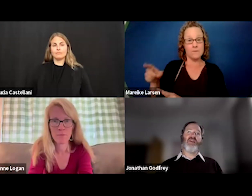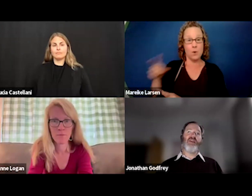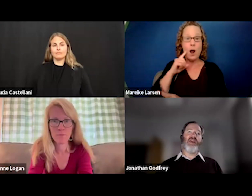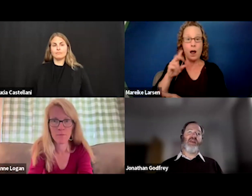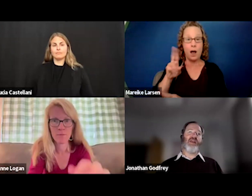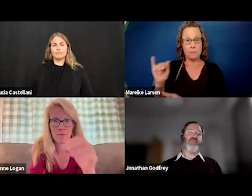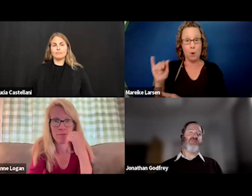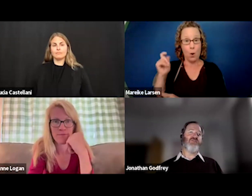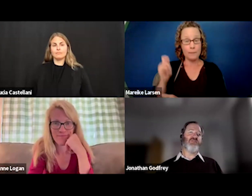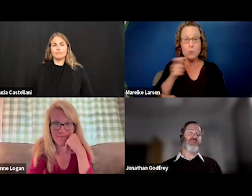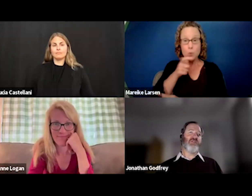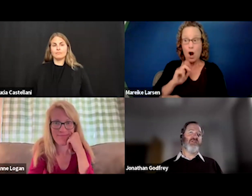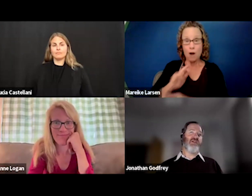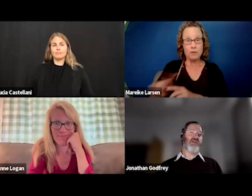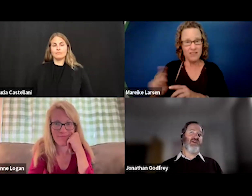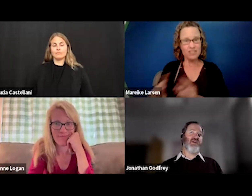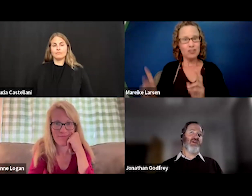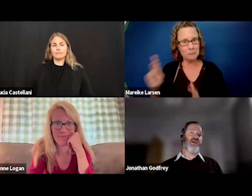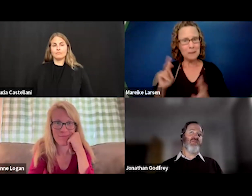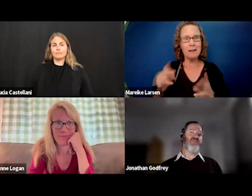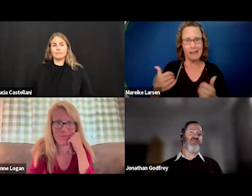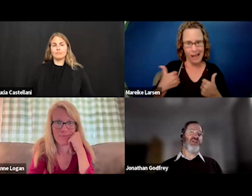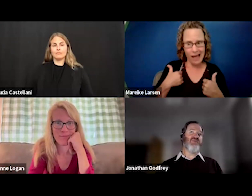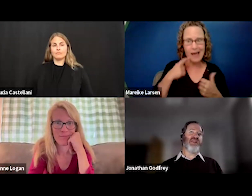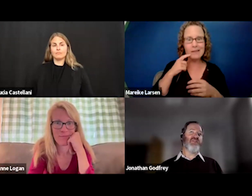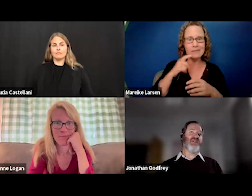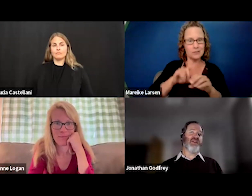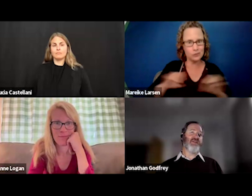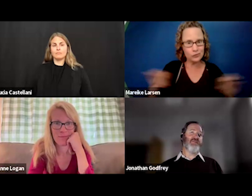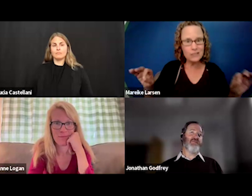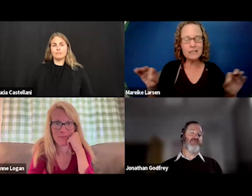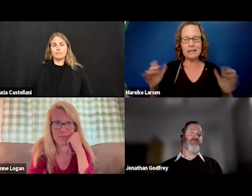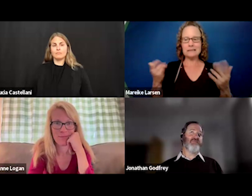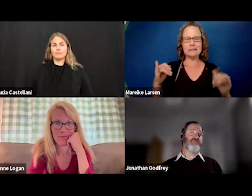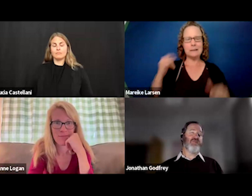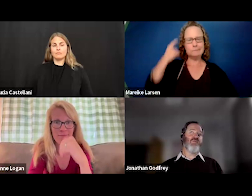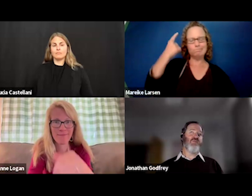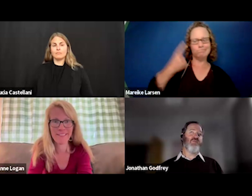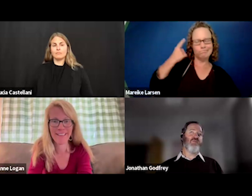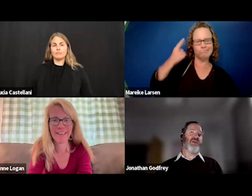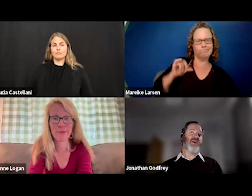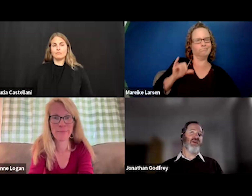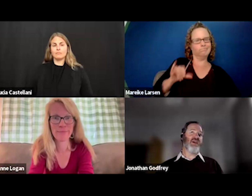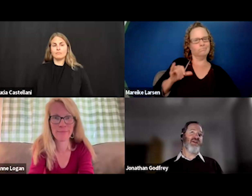and I'm still left wondering why we are